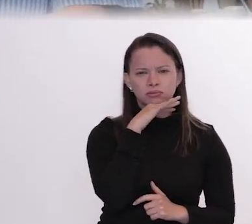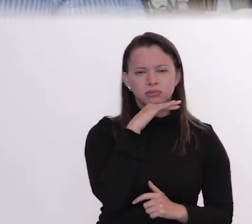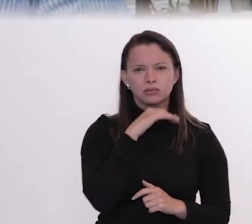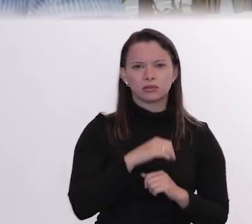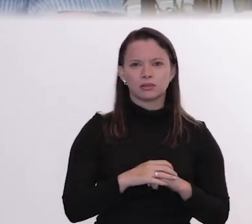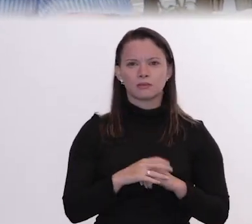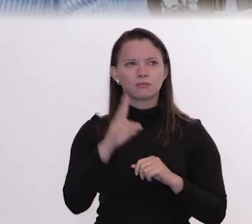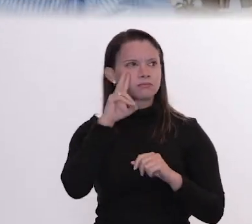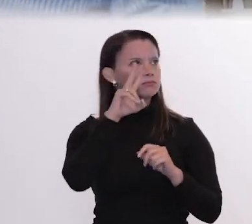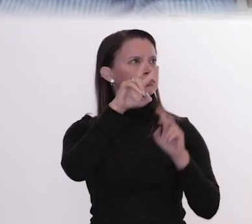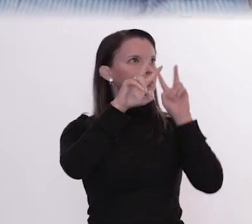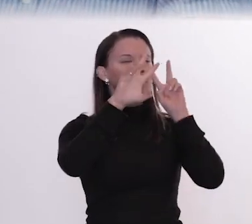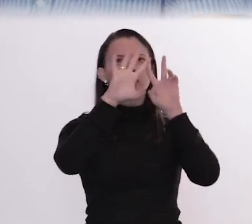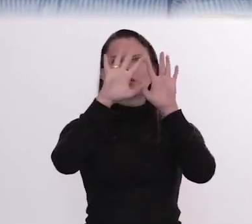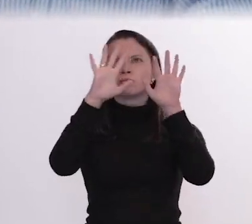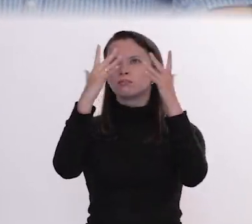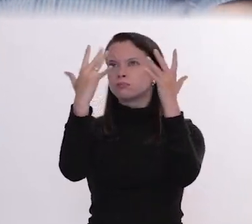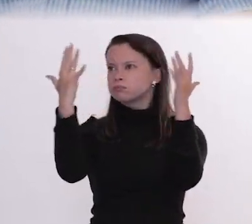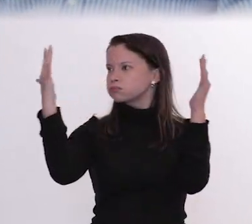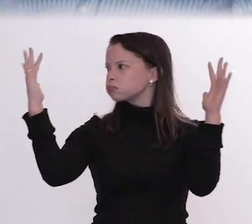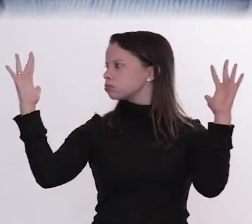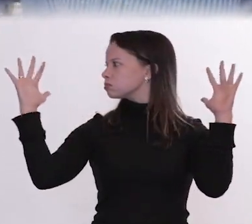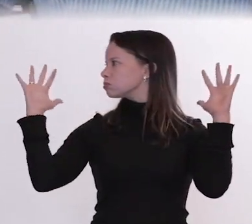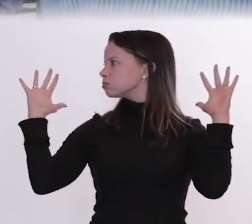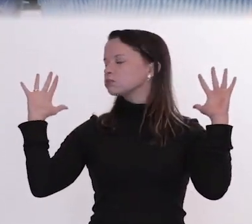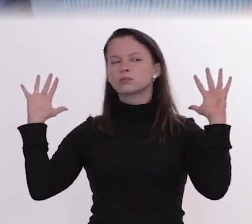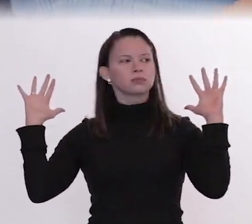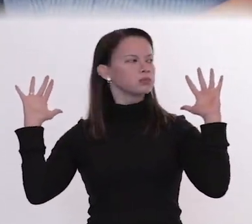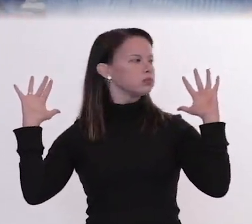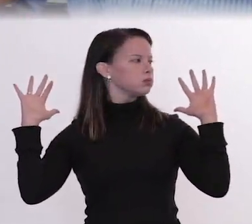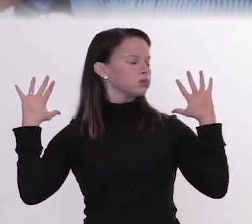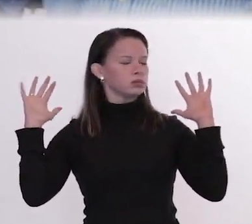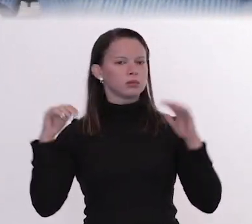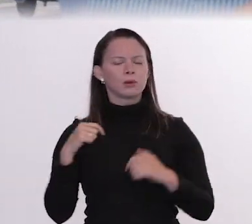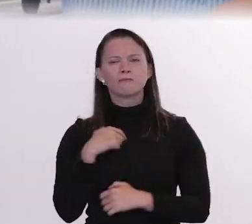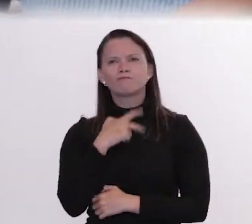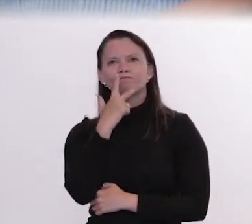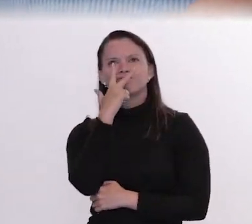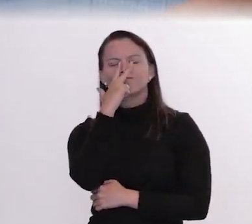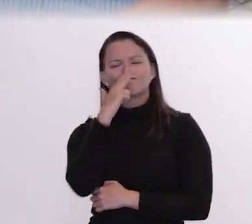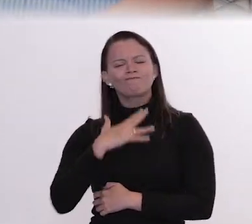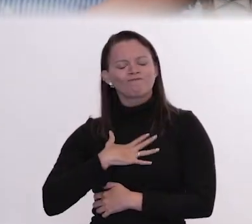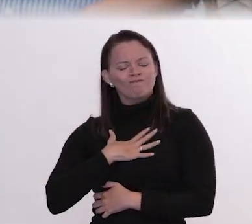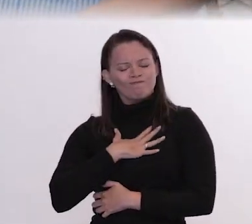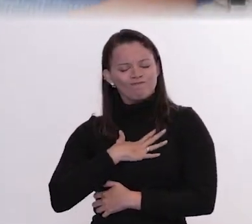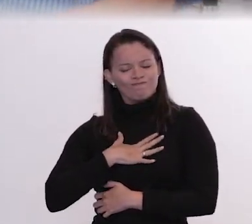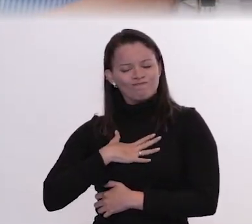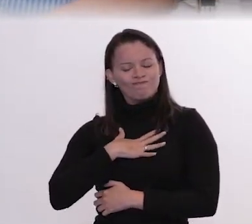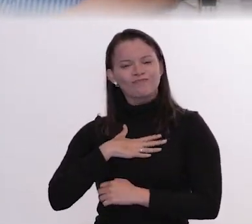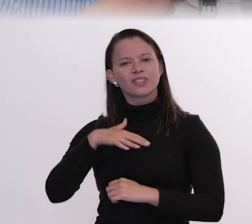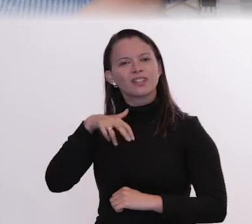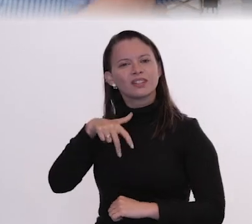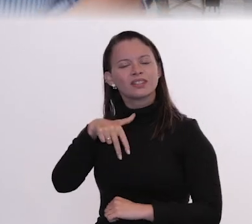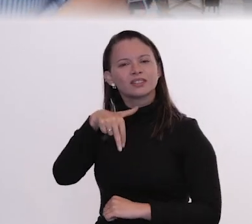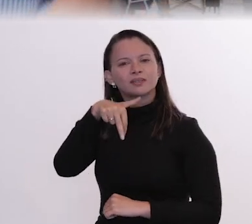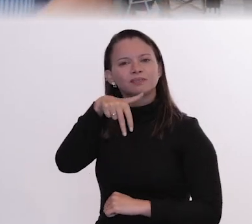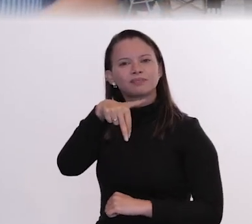And I think this pleasure of walking, without